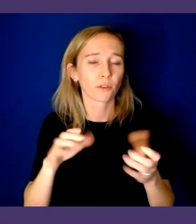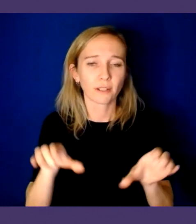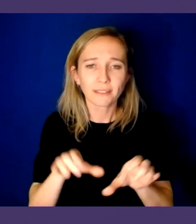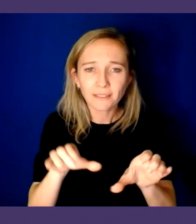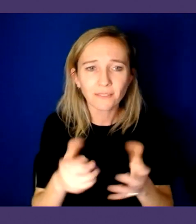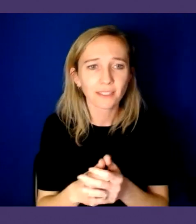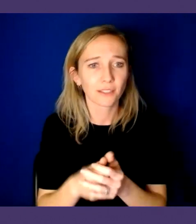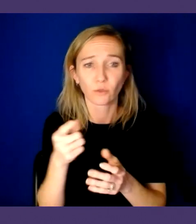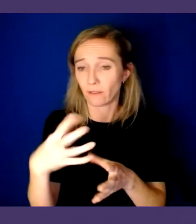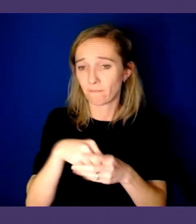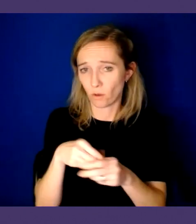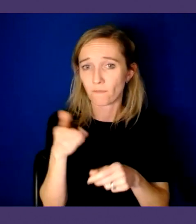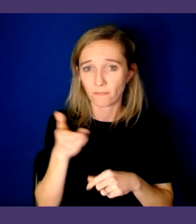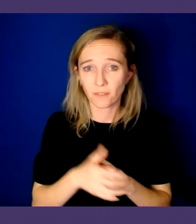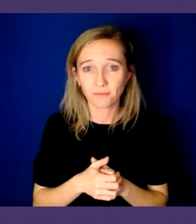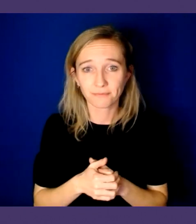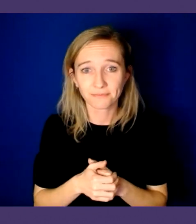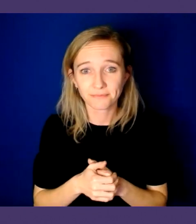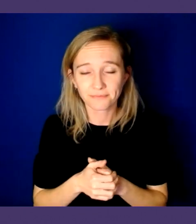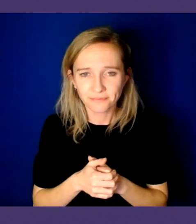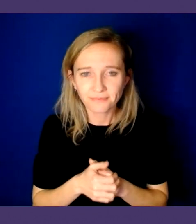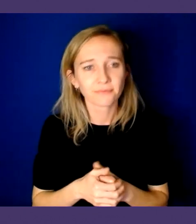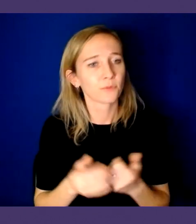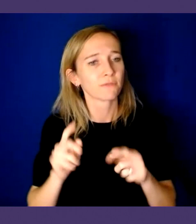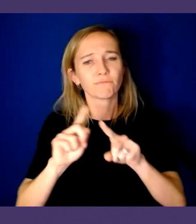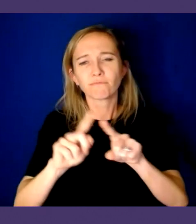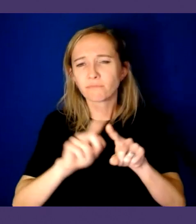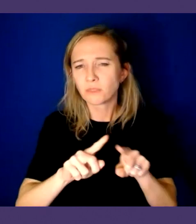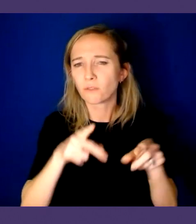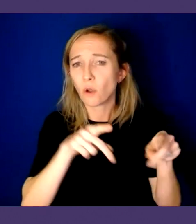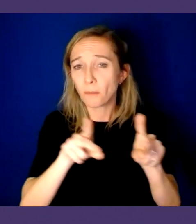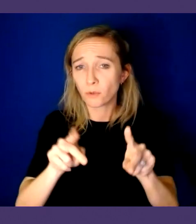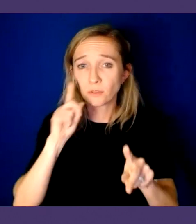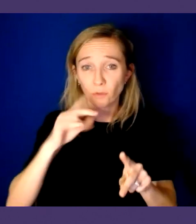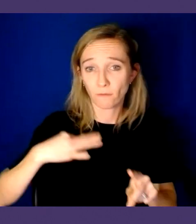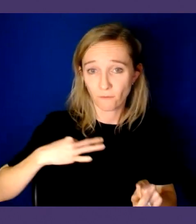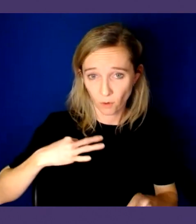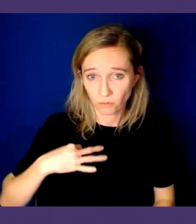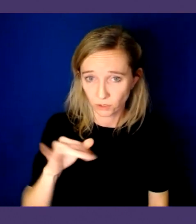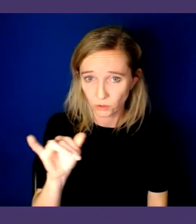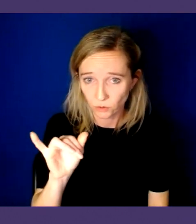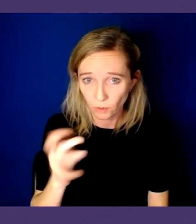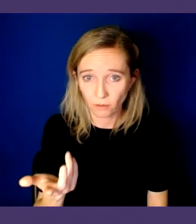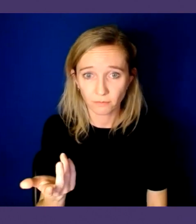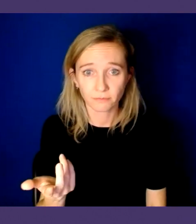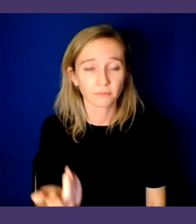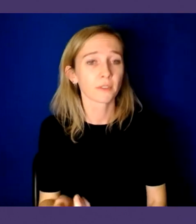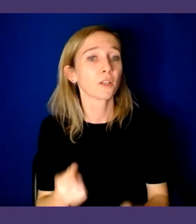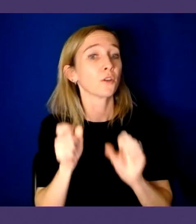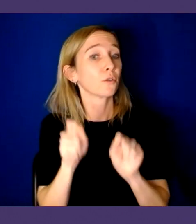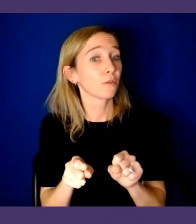We often have different volunteer opportunities, so it could be presenting to faculty,